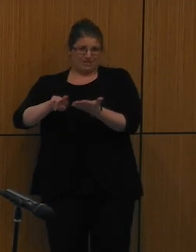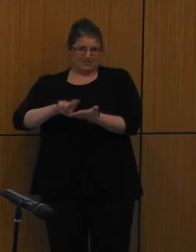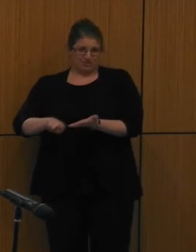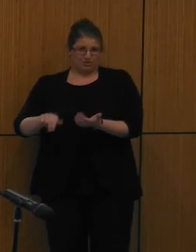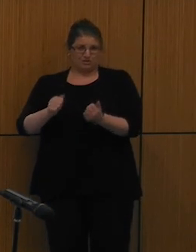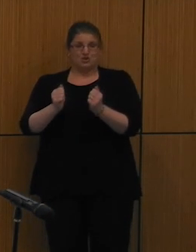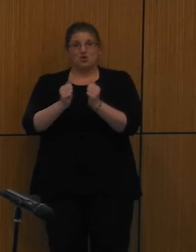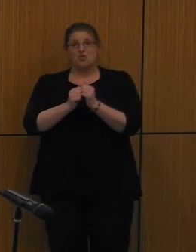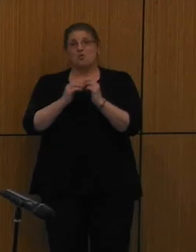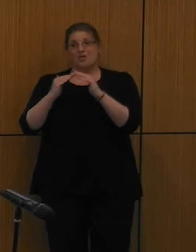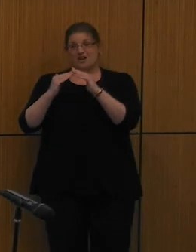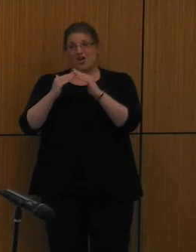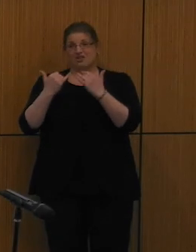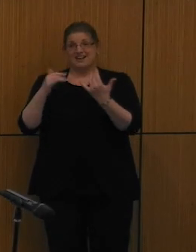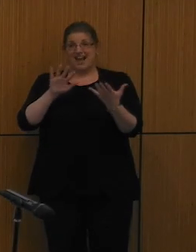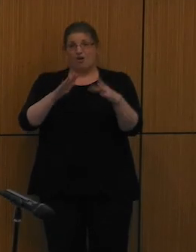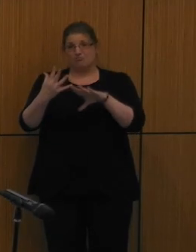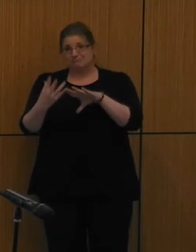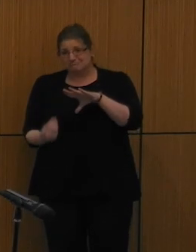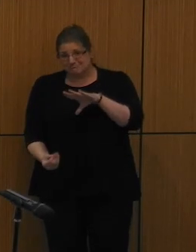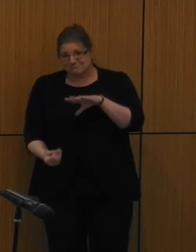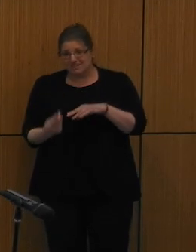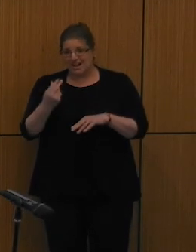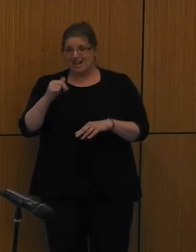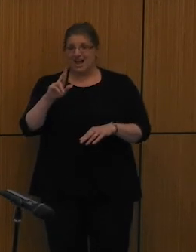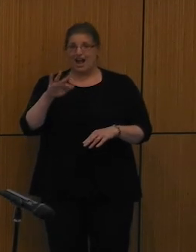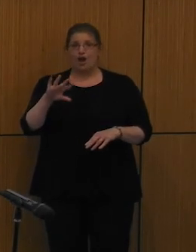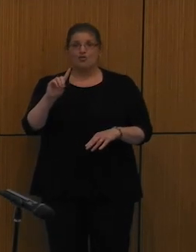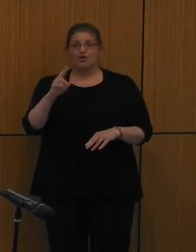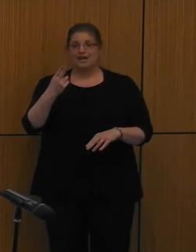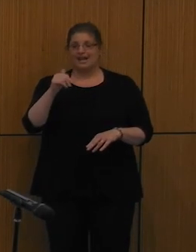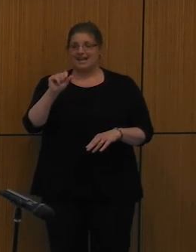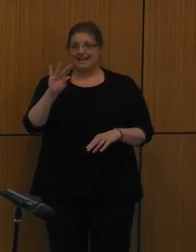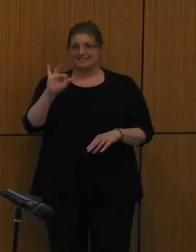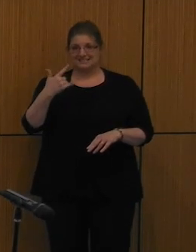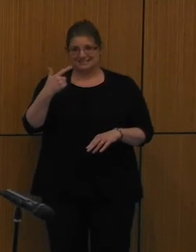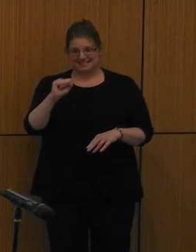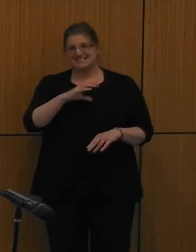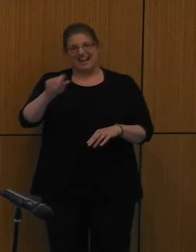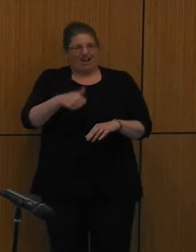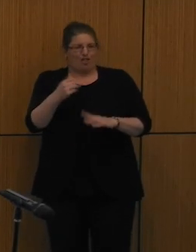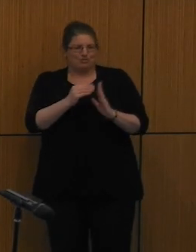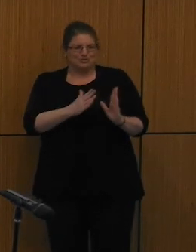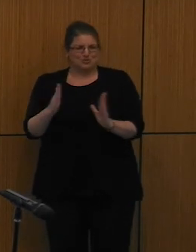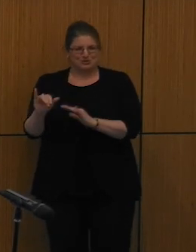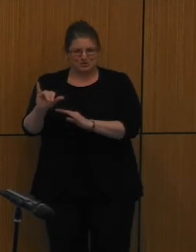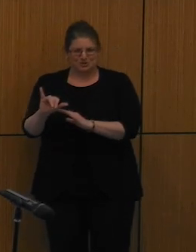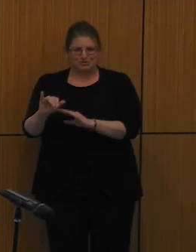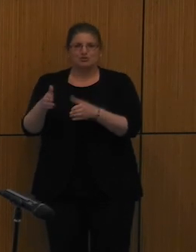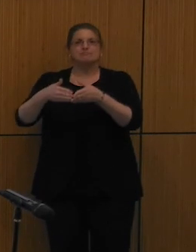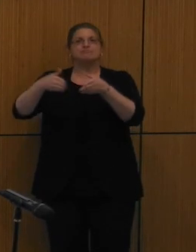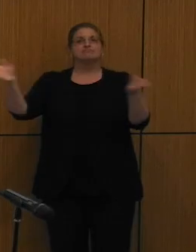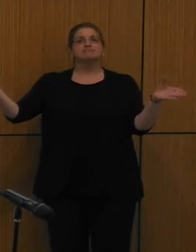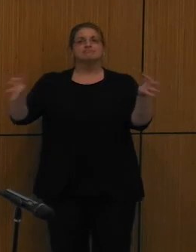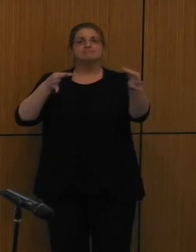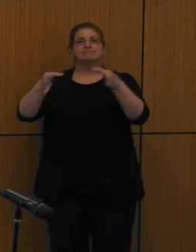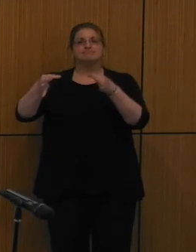passed away, Doctor Harold Hastings and a bunch of students from the past. I'm trying to give you a bigger overview of a very exciting way that we can think